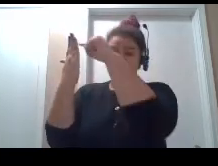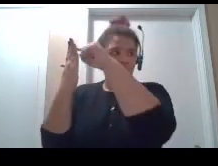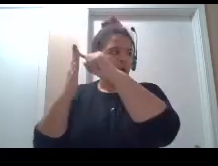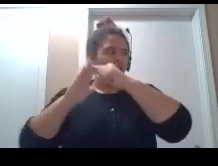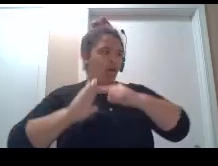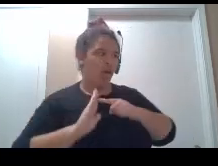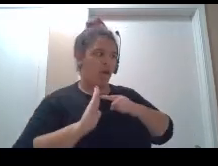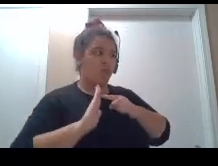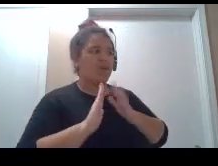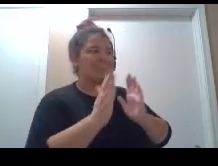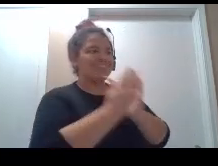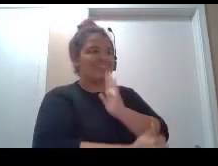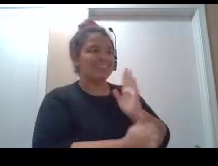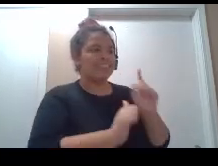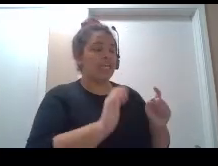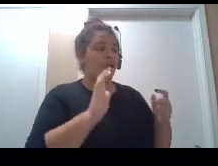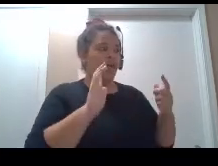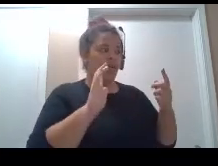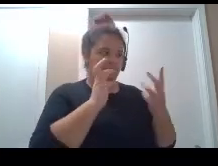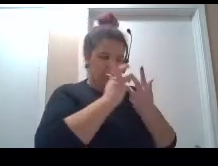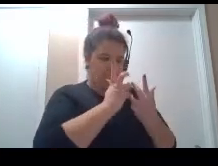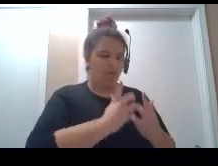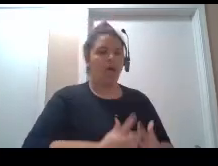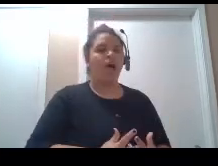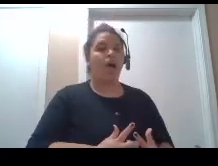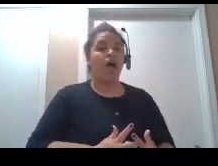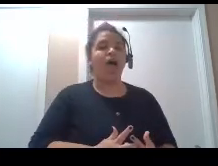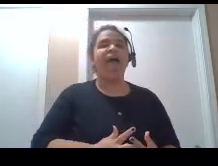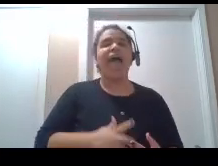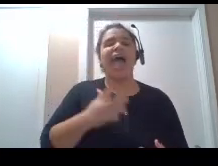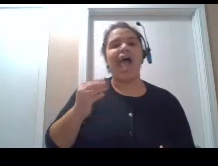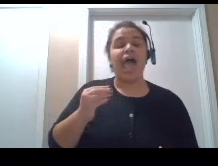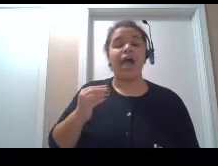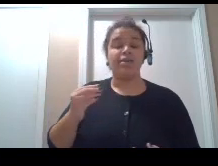and use that to develop likely behavioral- based questions.